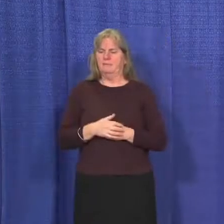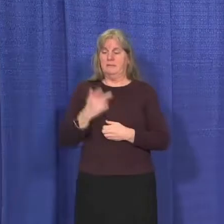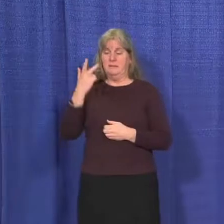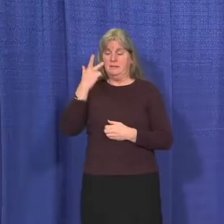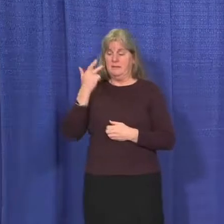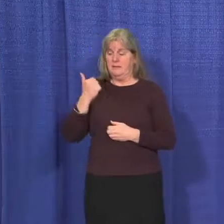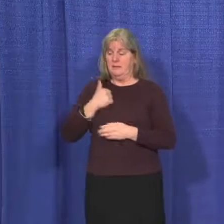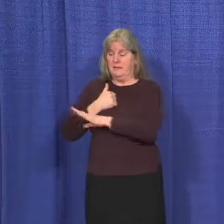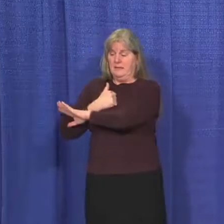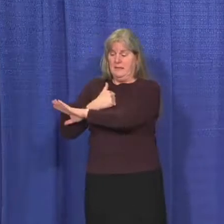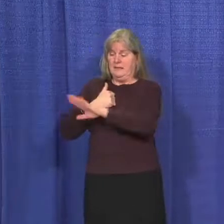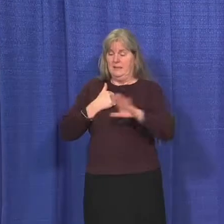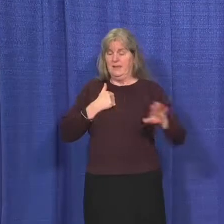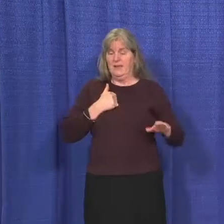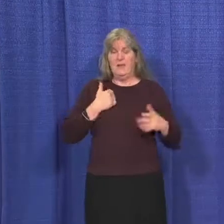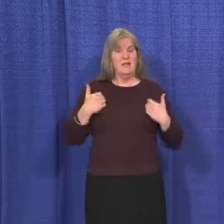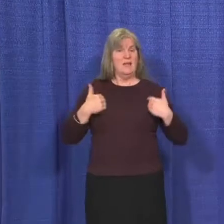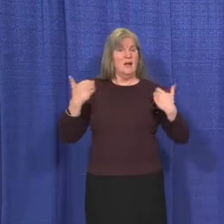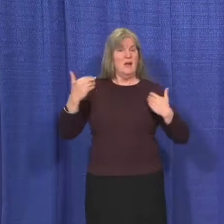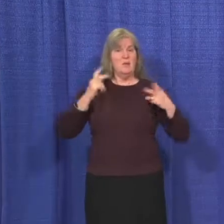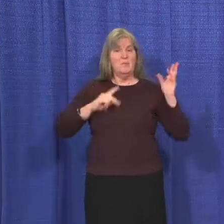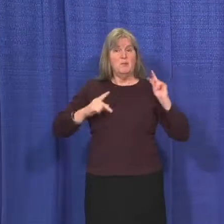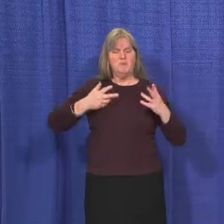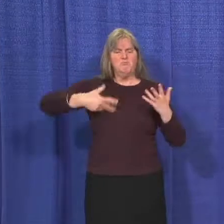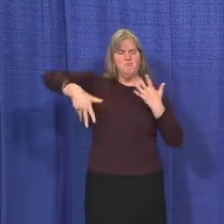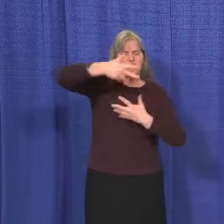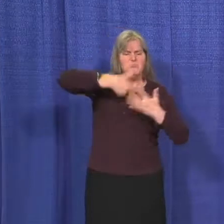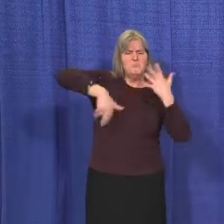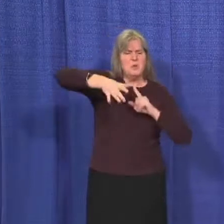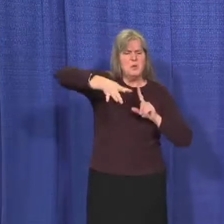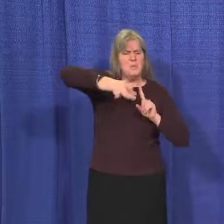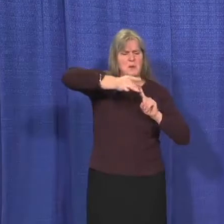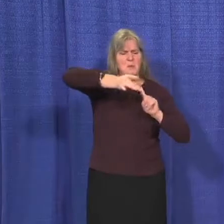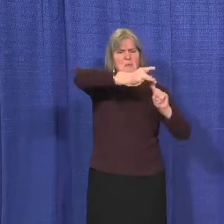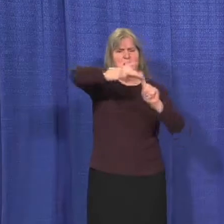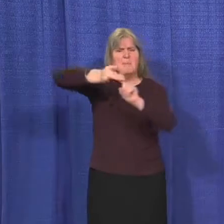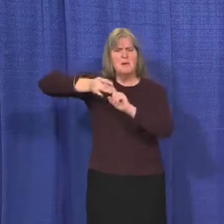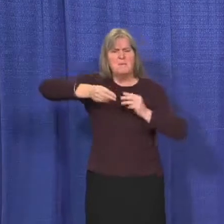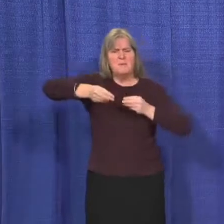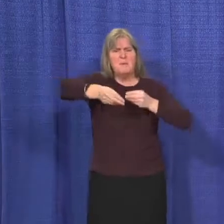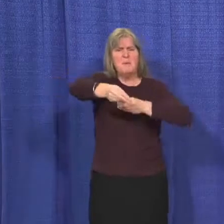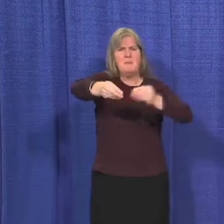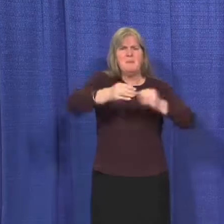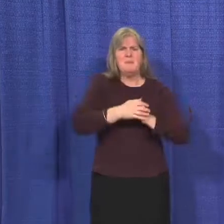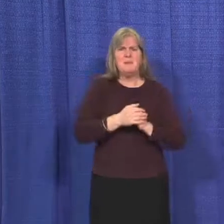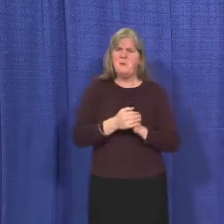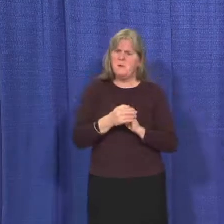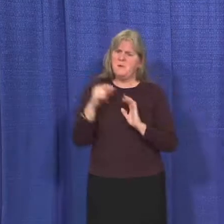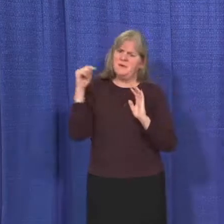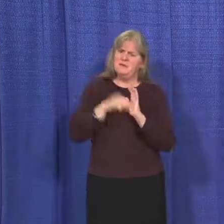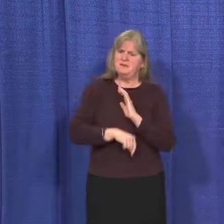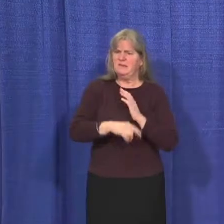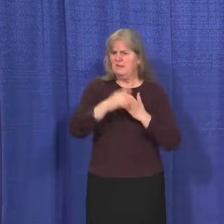Many young people affected through contact in social settings, unusually high numbers of people getting seriously ill